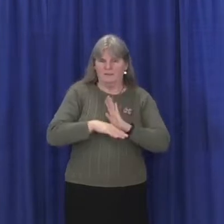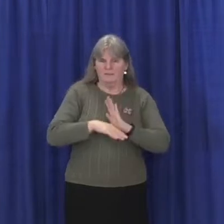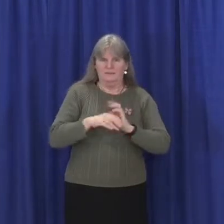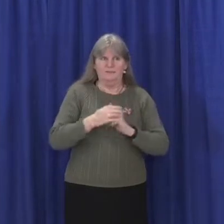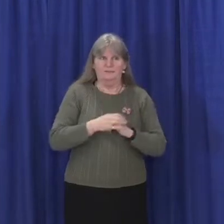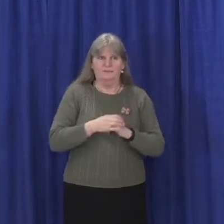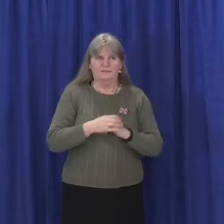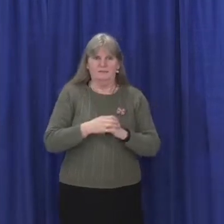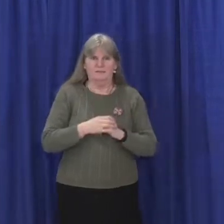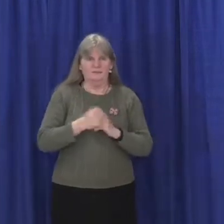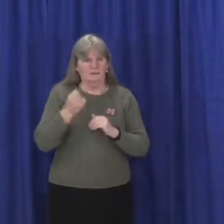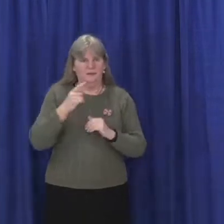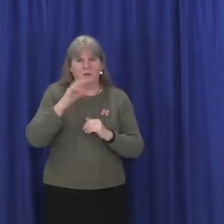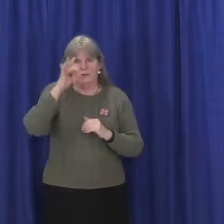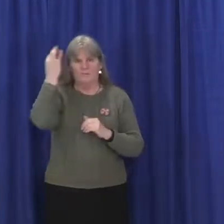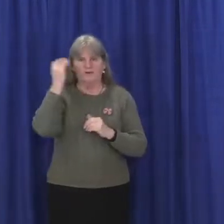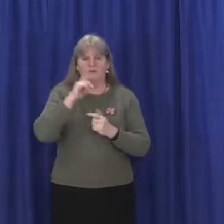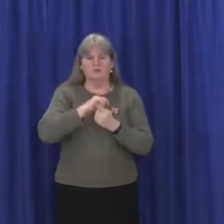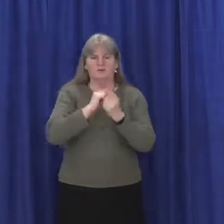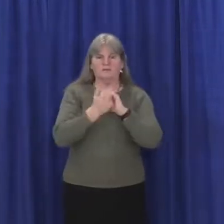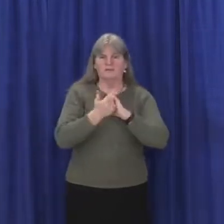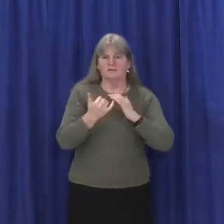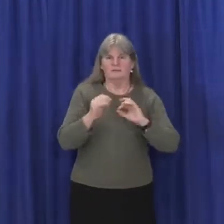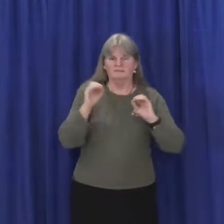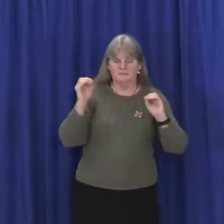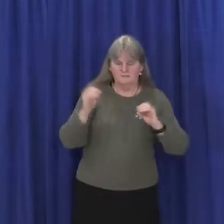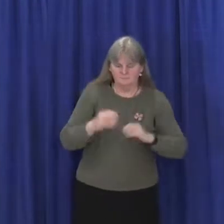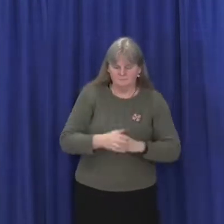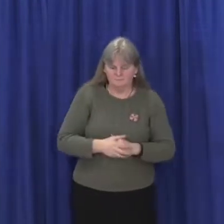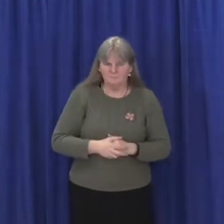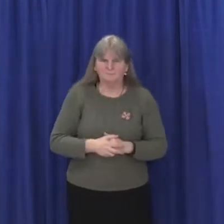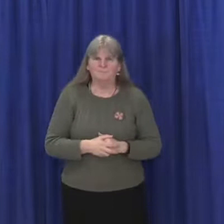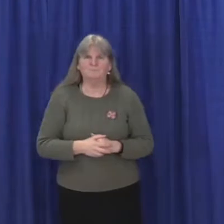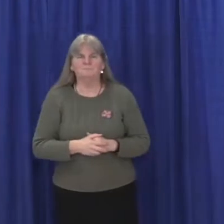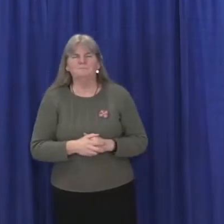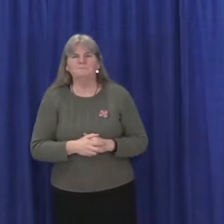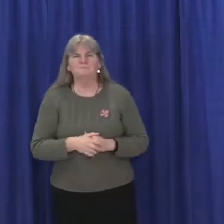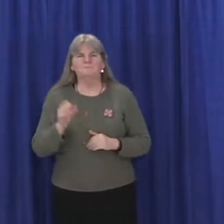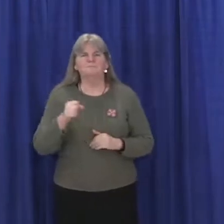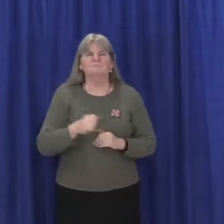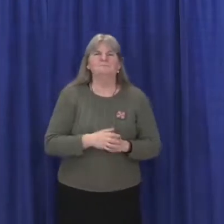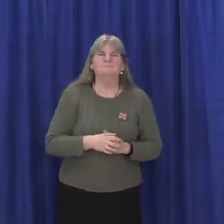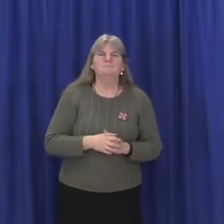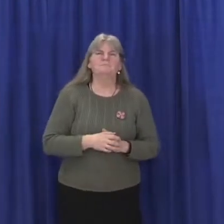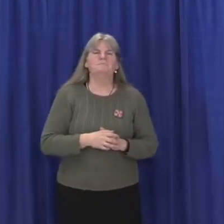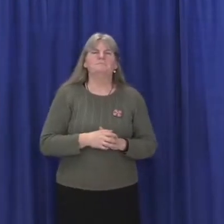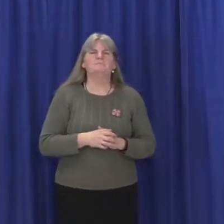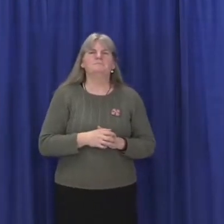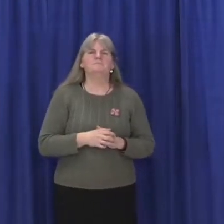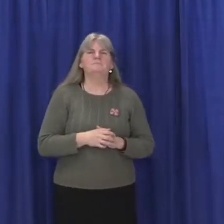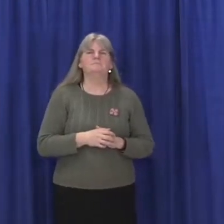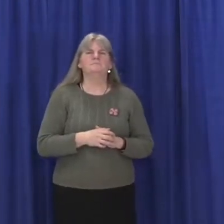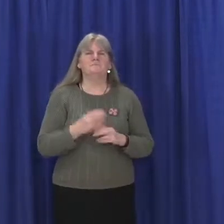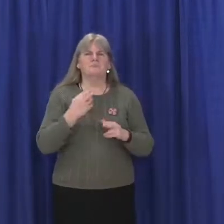French translation today. Thank you. Vincent: Yeah, thank you. Yeah, just a quick question.